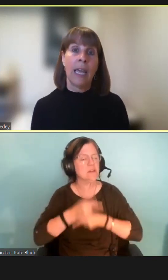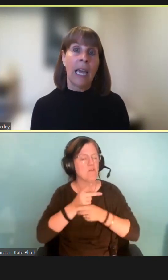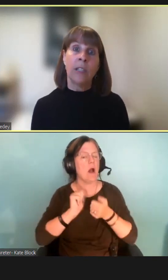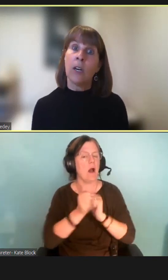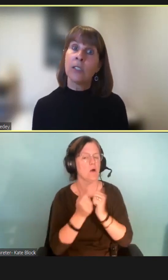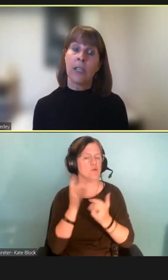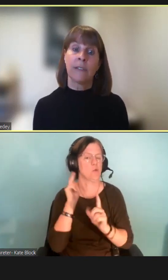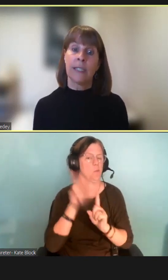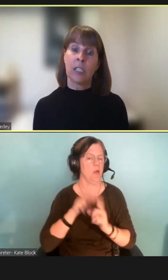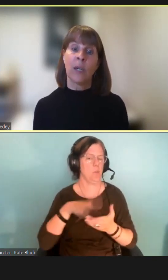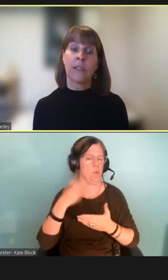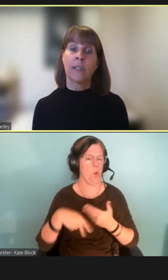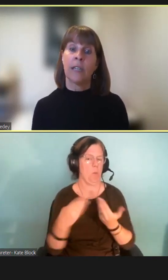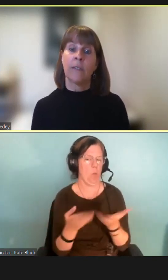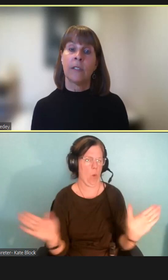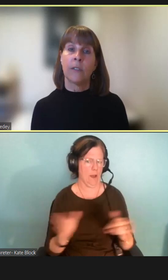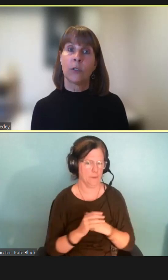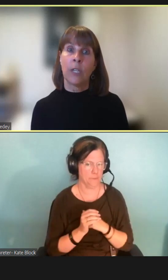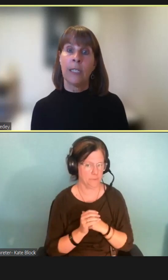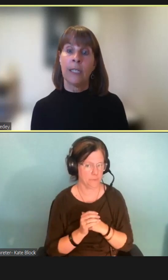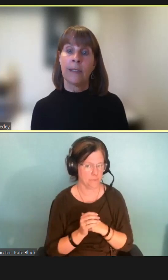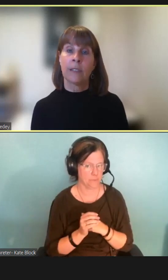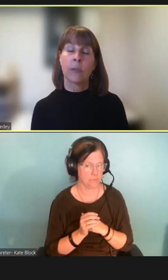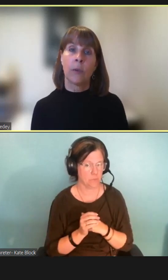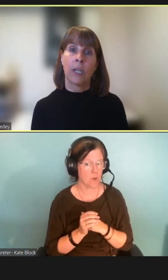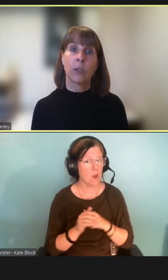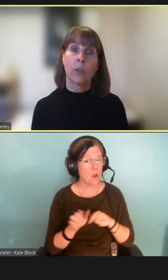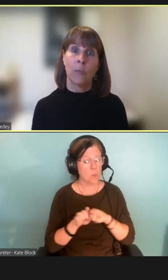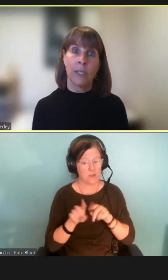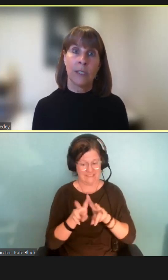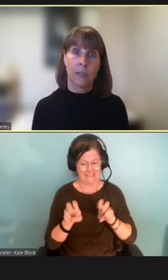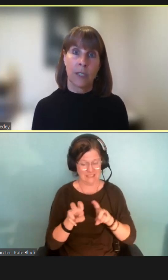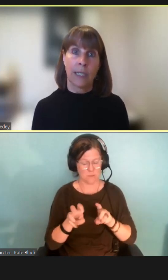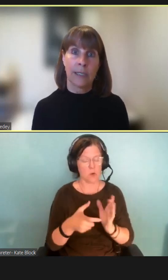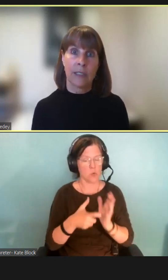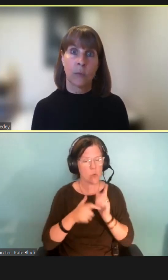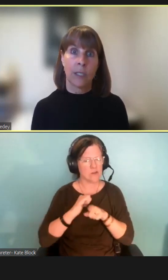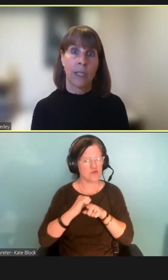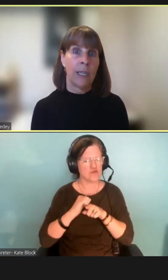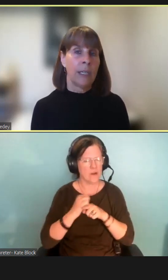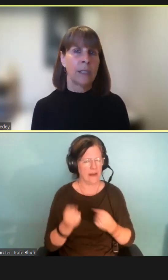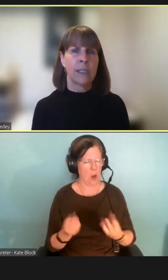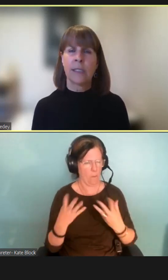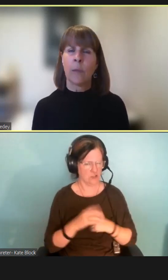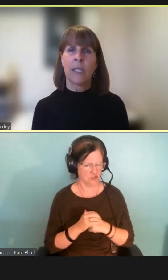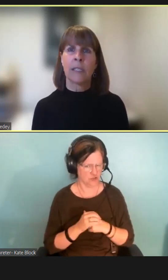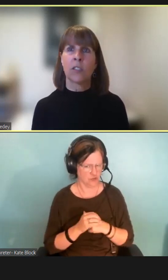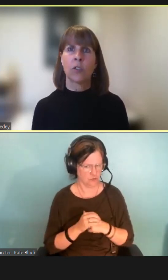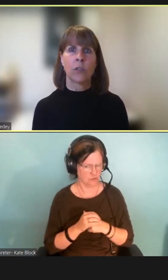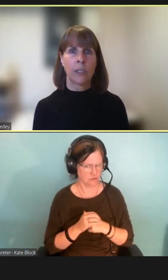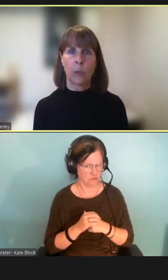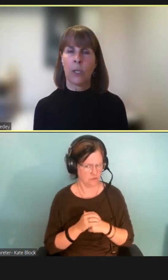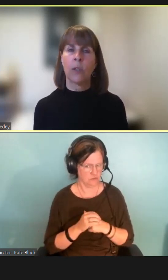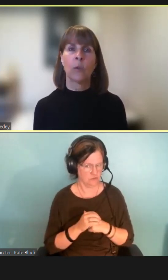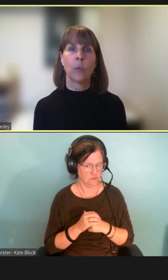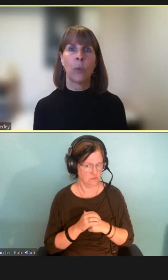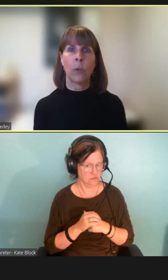and you also have to think about the level of training that that's required to administer that assessment is this something that's strictly parent report